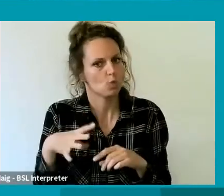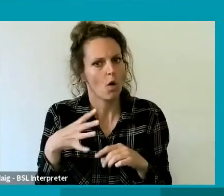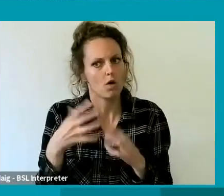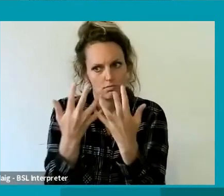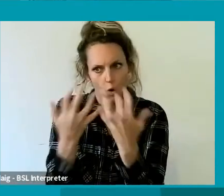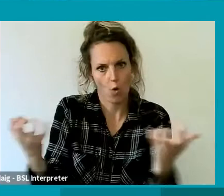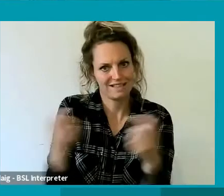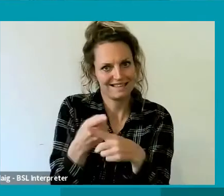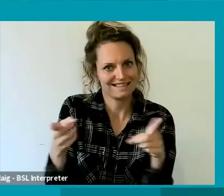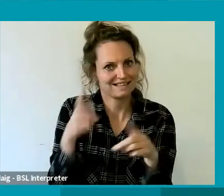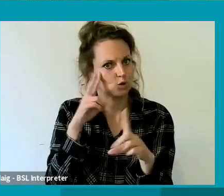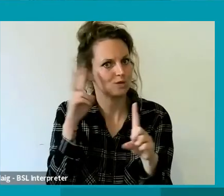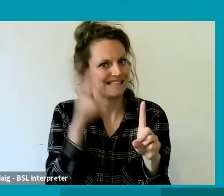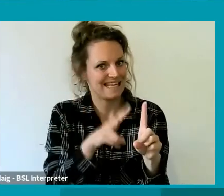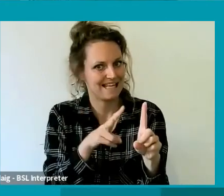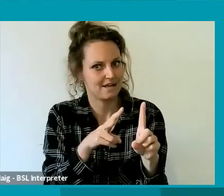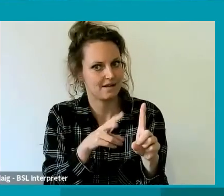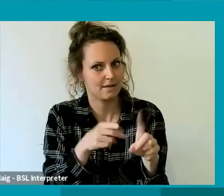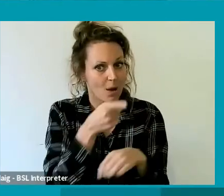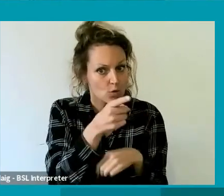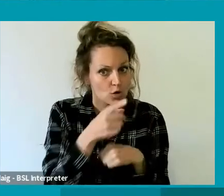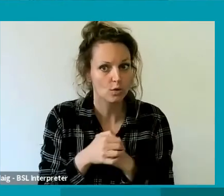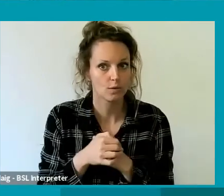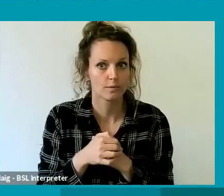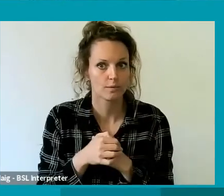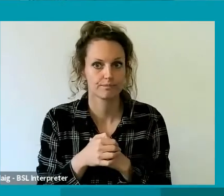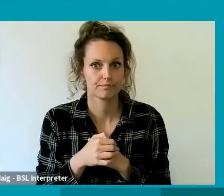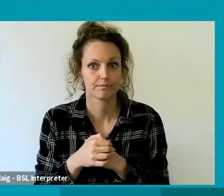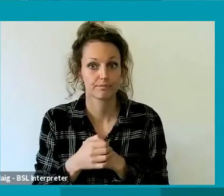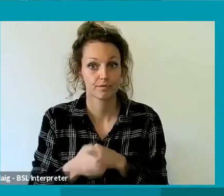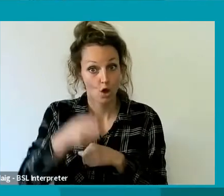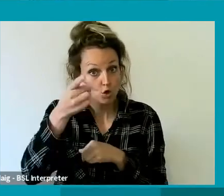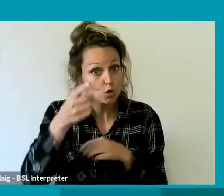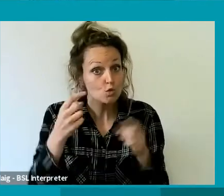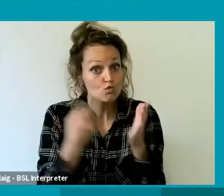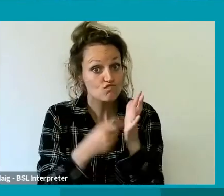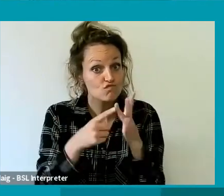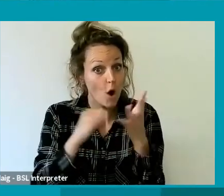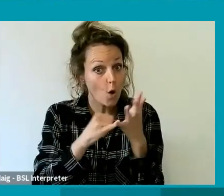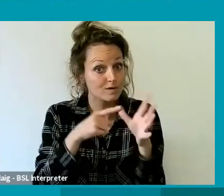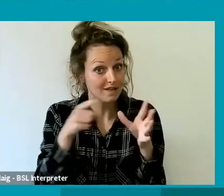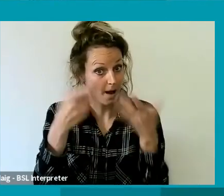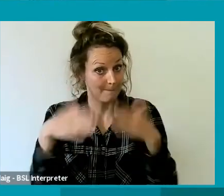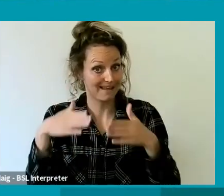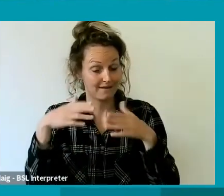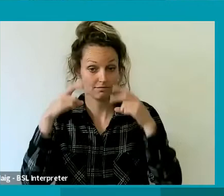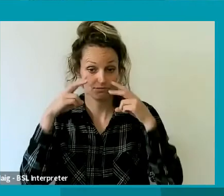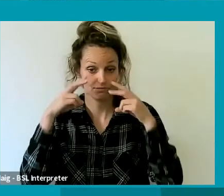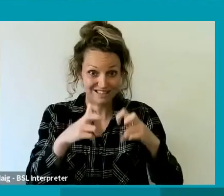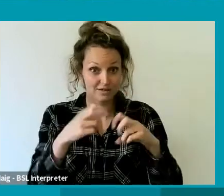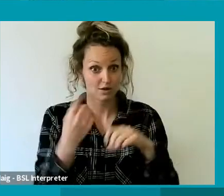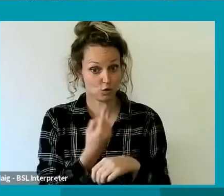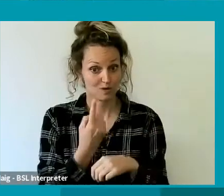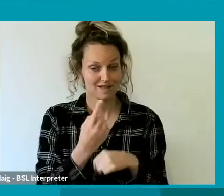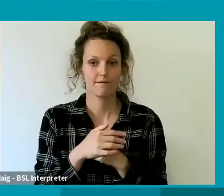What about you? Rosa, have you Googled yourself. I have googled myself and you know, I stumbled across an old photograph of me